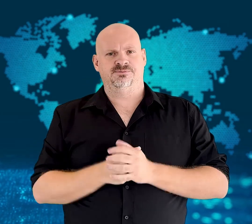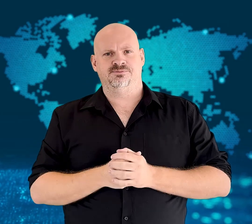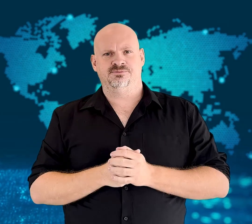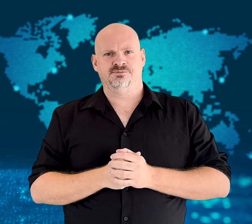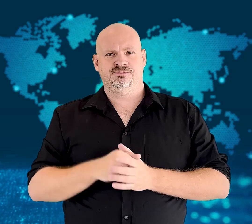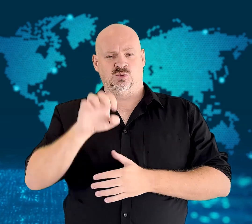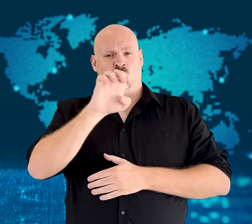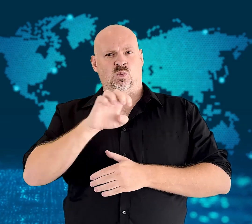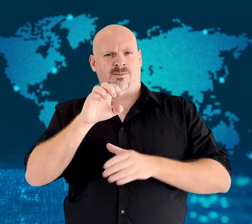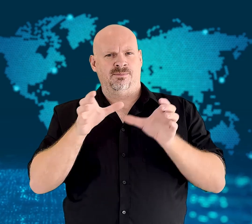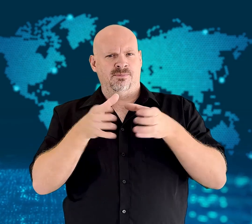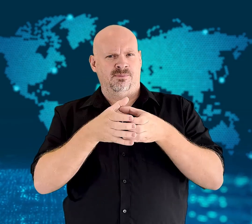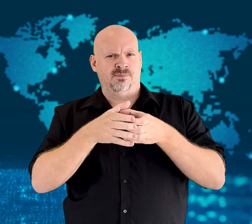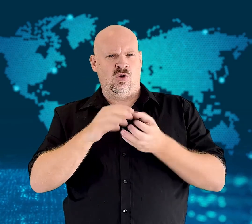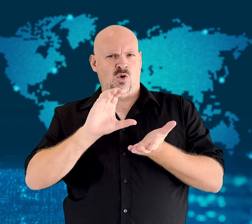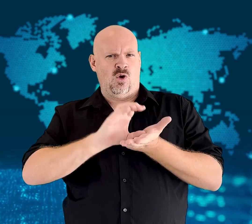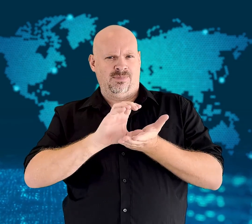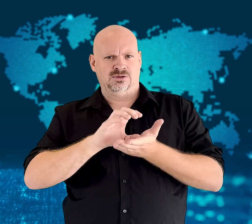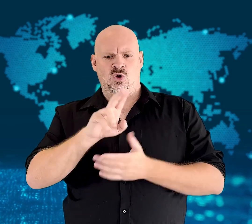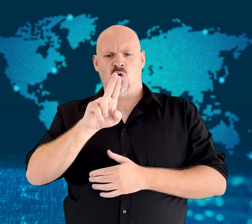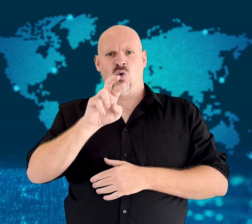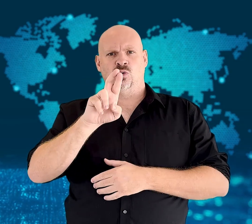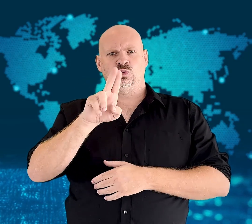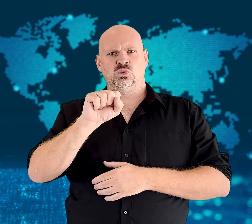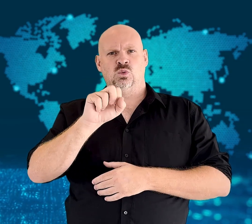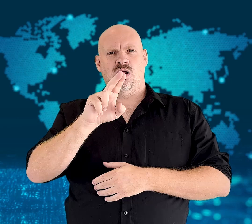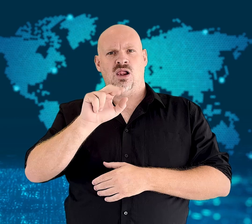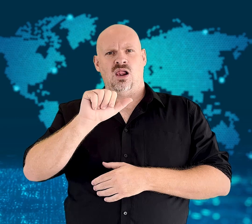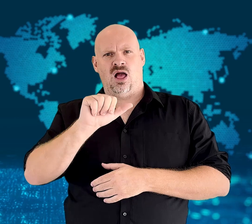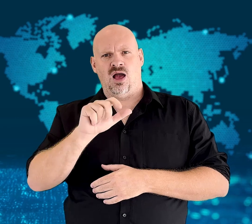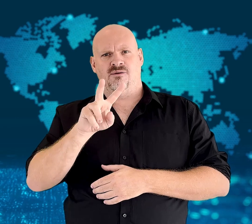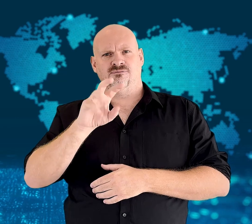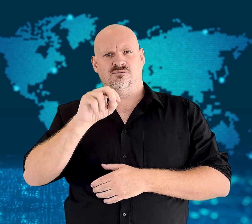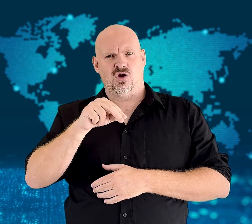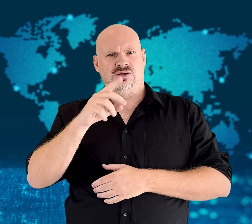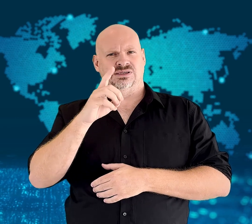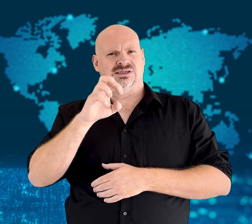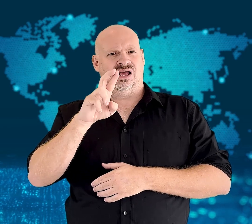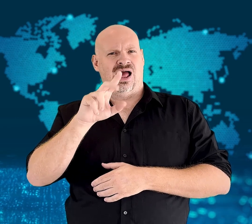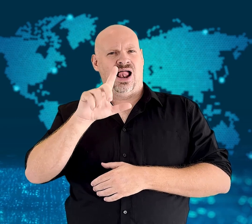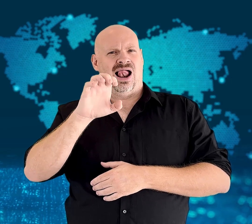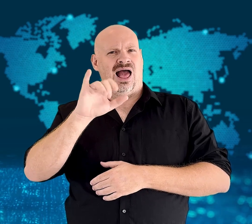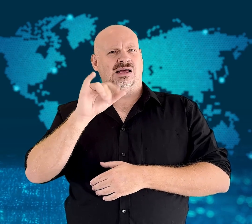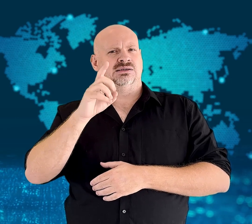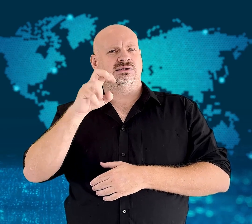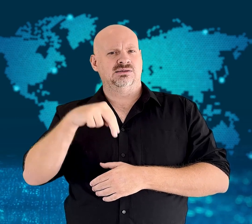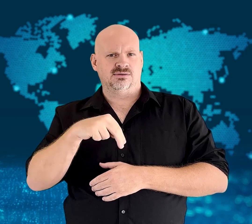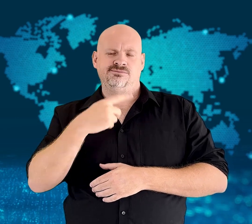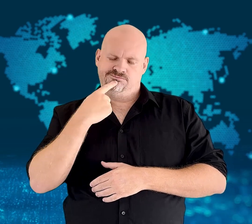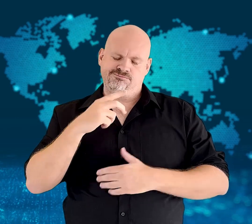The President of the European Commission, Ursula von der Leyen,